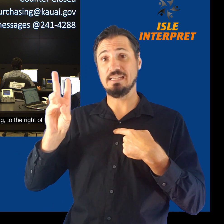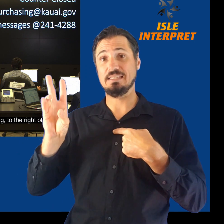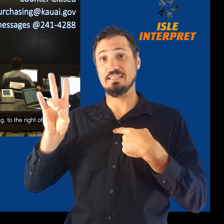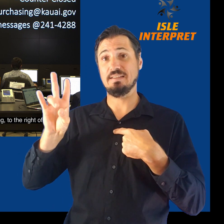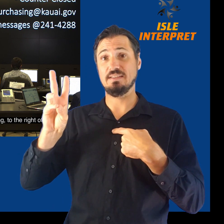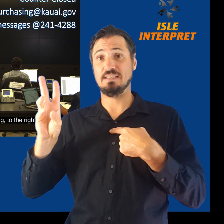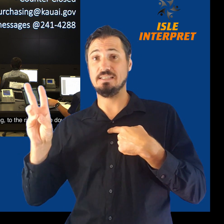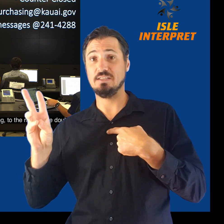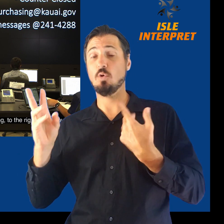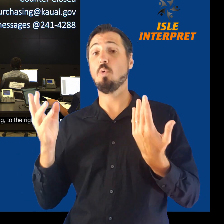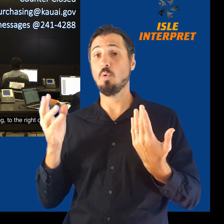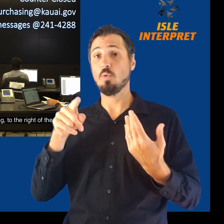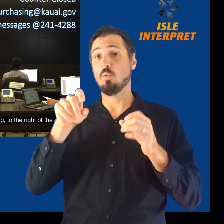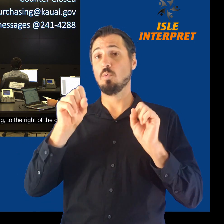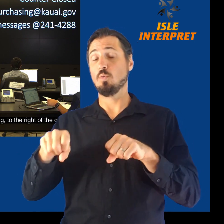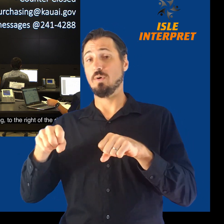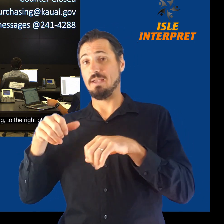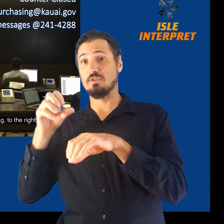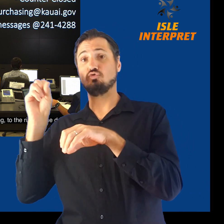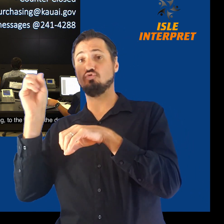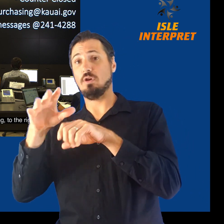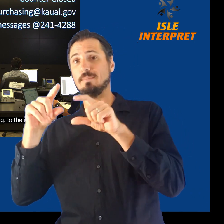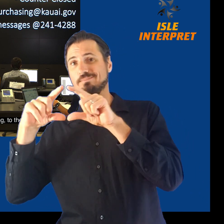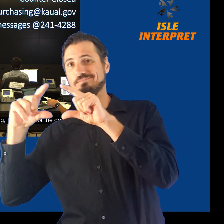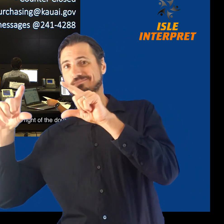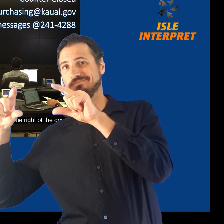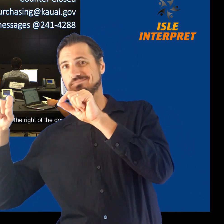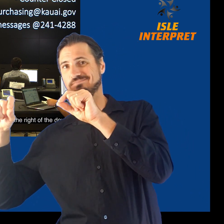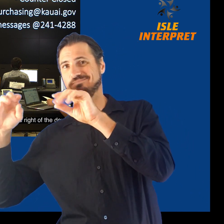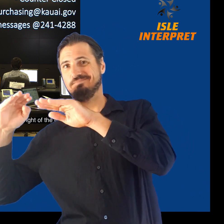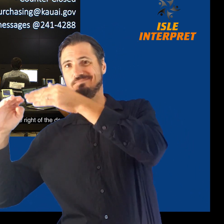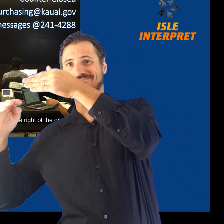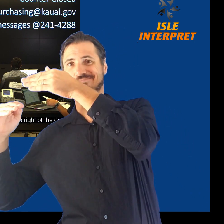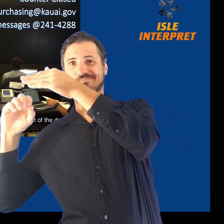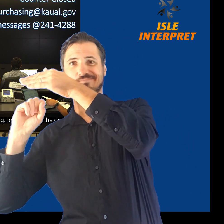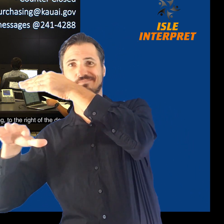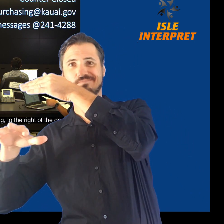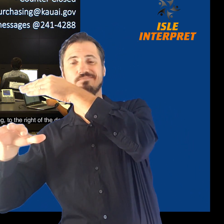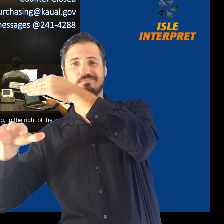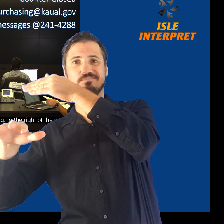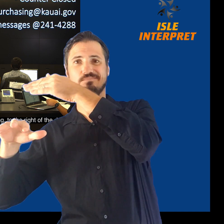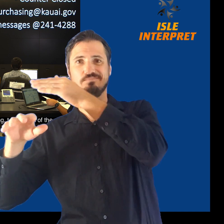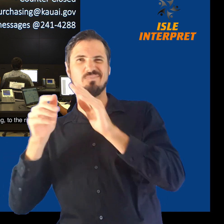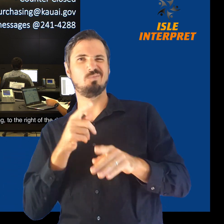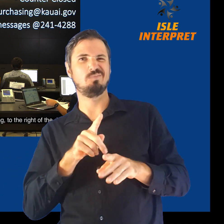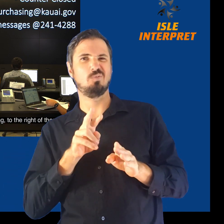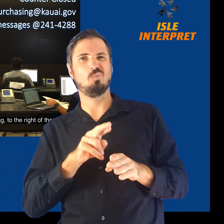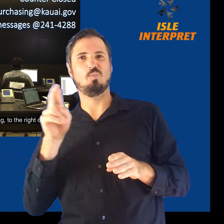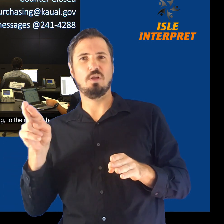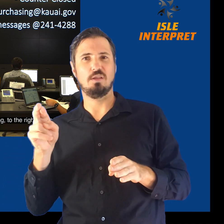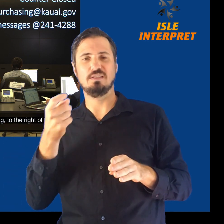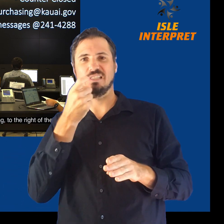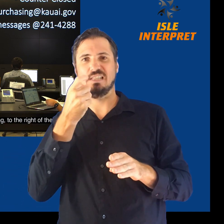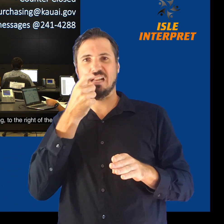or submitted in the drop box located outside of the Kapule Building, to the right of the double glass doors.